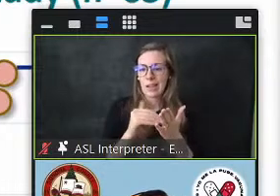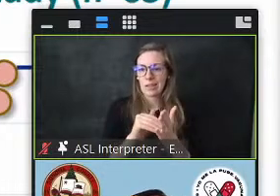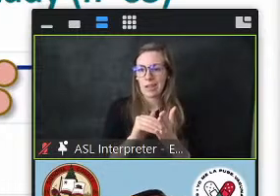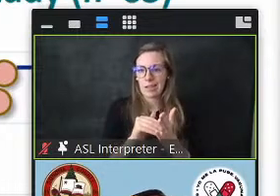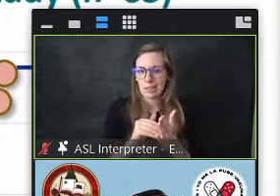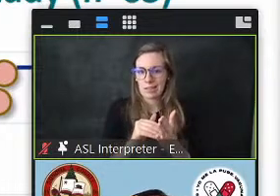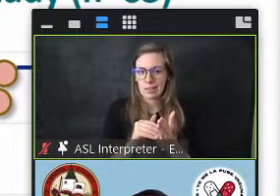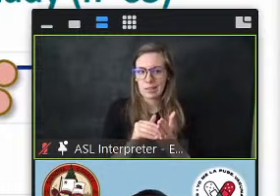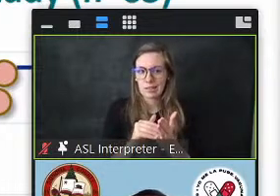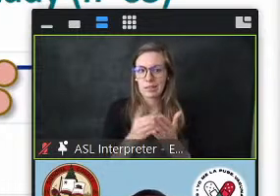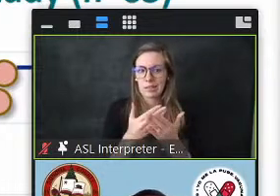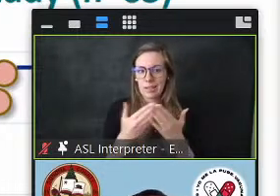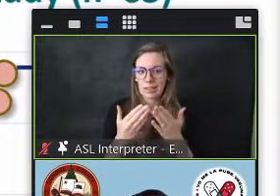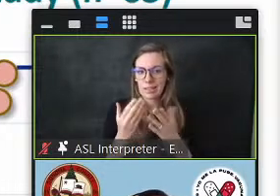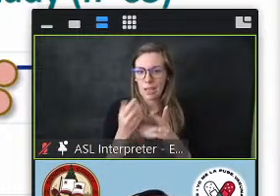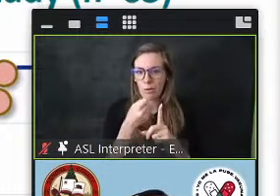From this these conditions at the bottom,